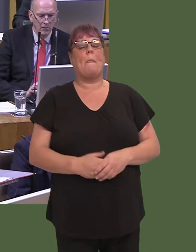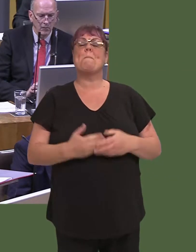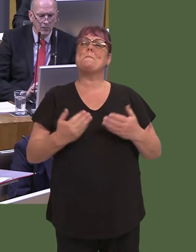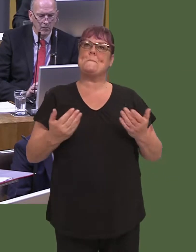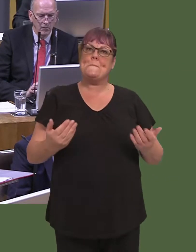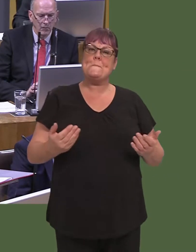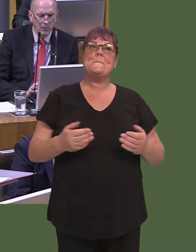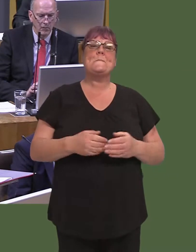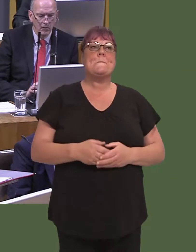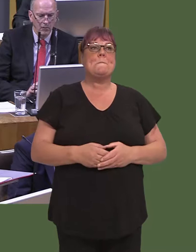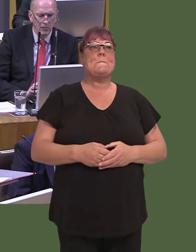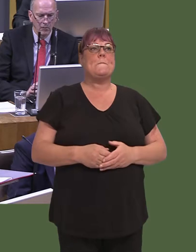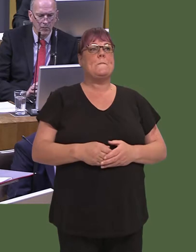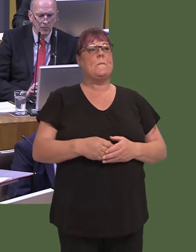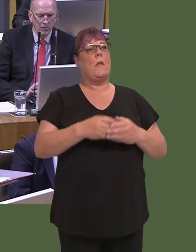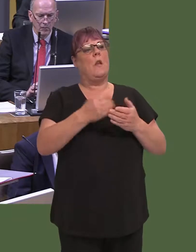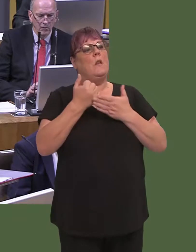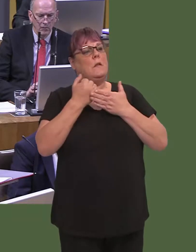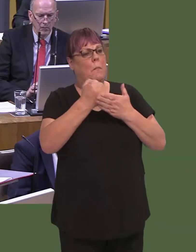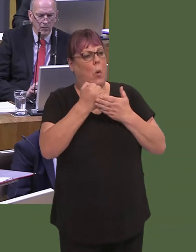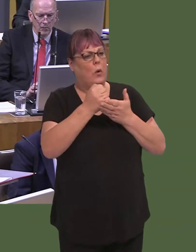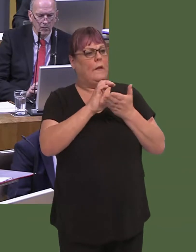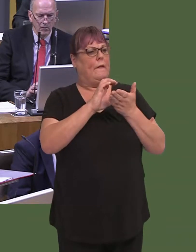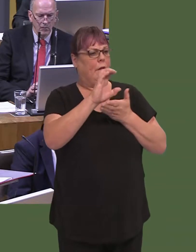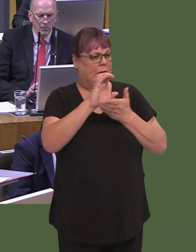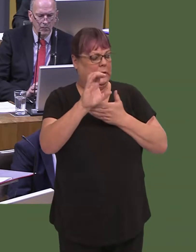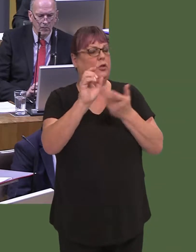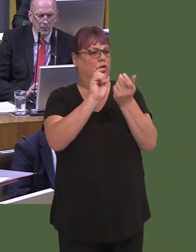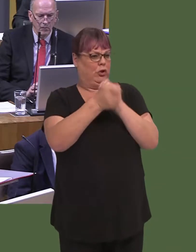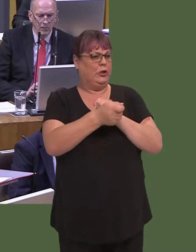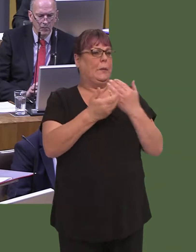changing the system of support for students. Itís quite natural that we should see that.